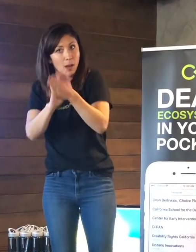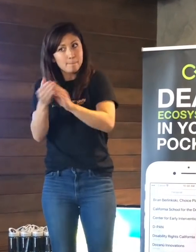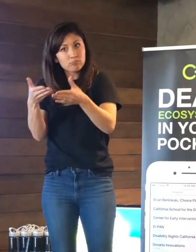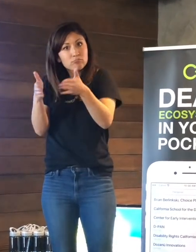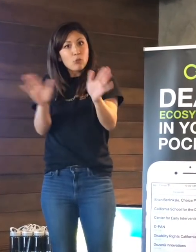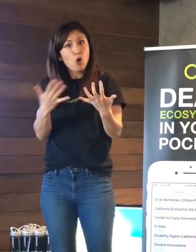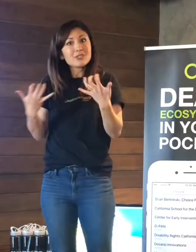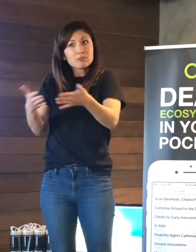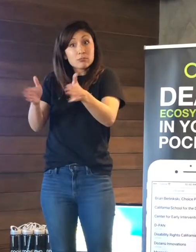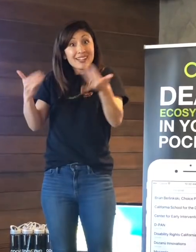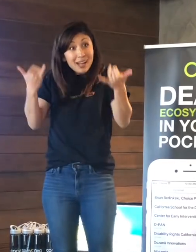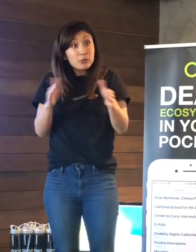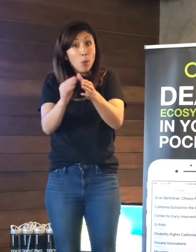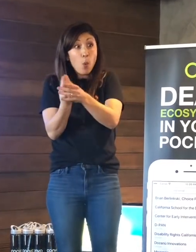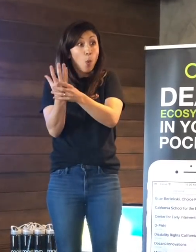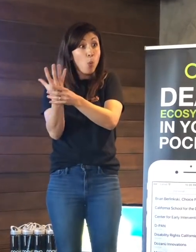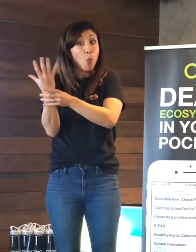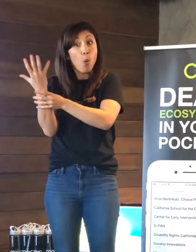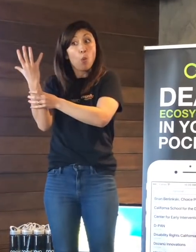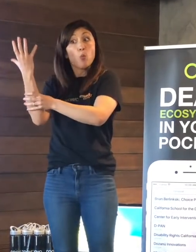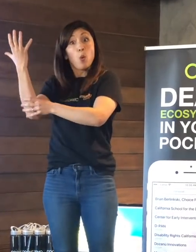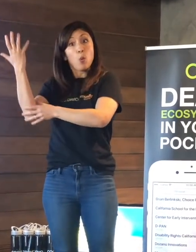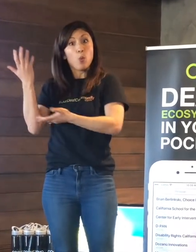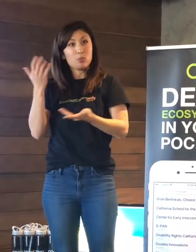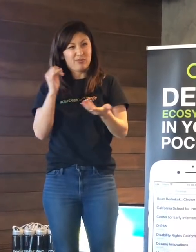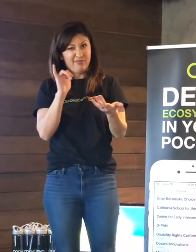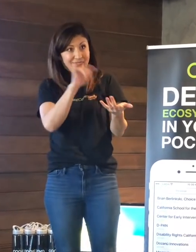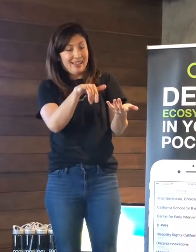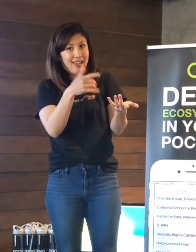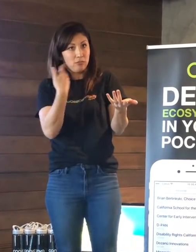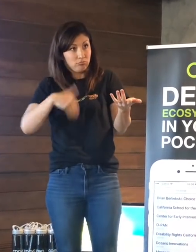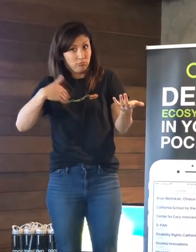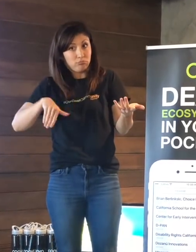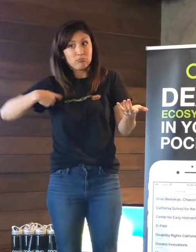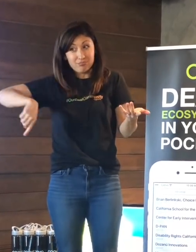The Daily Moth's audience became wider and it's growing. That's astounding.